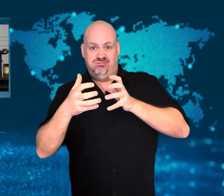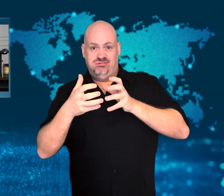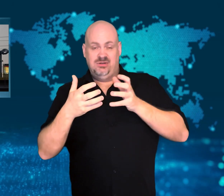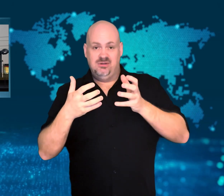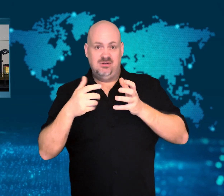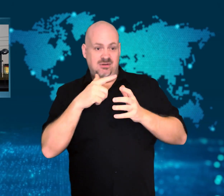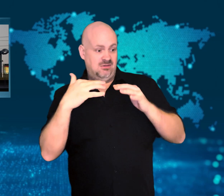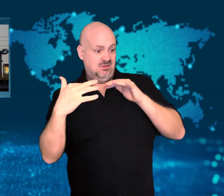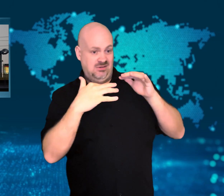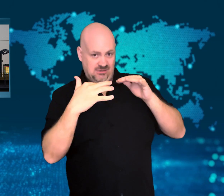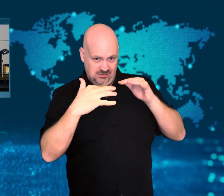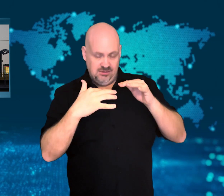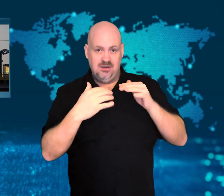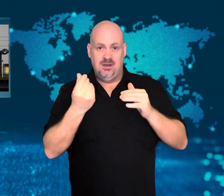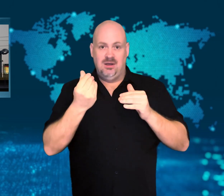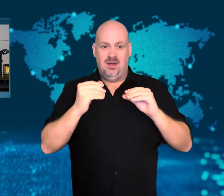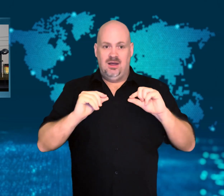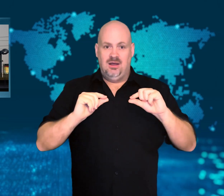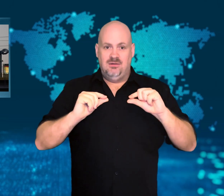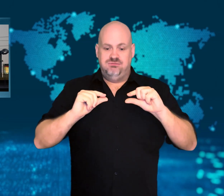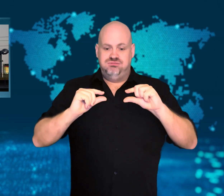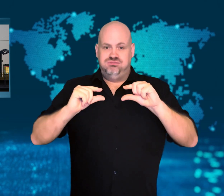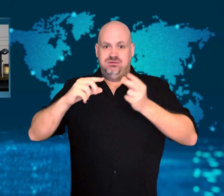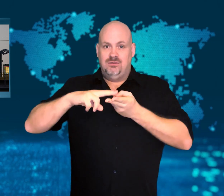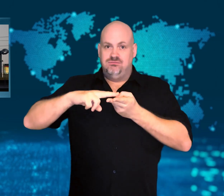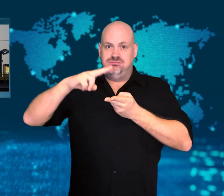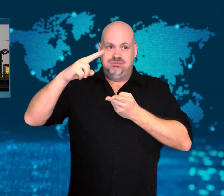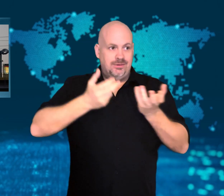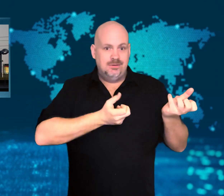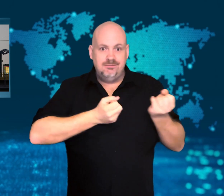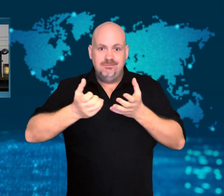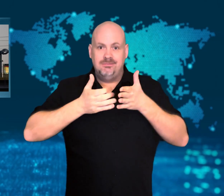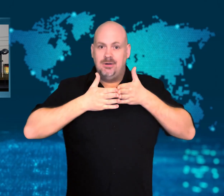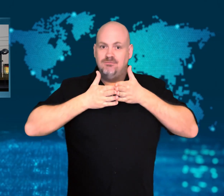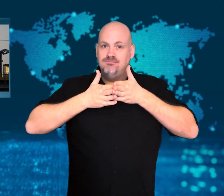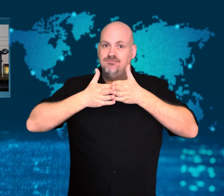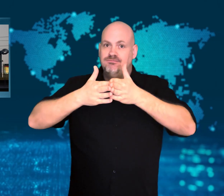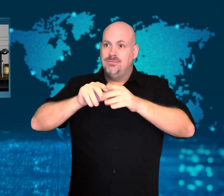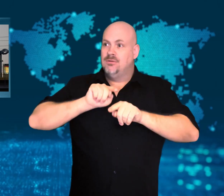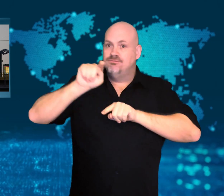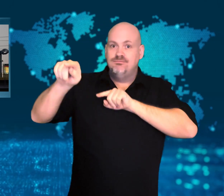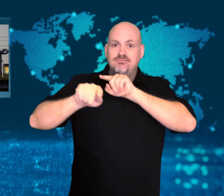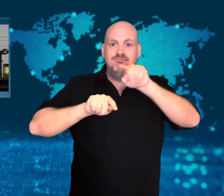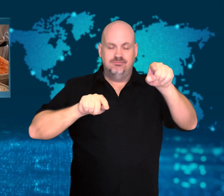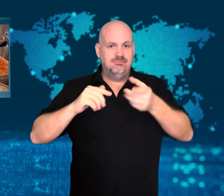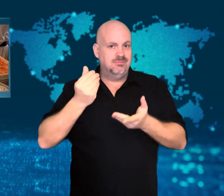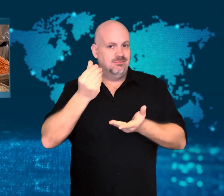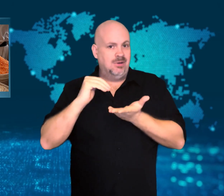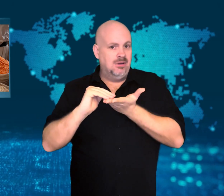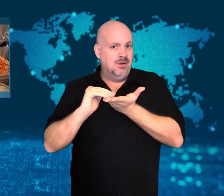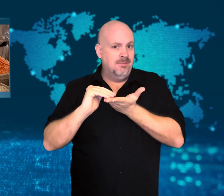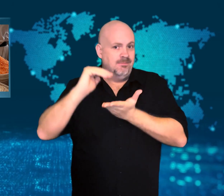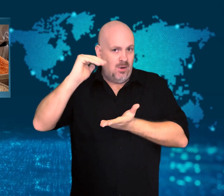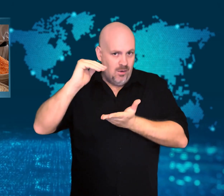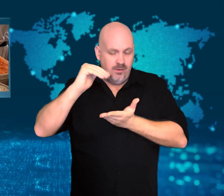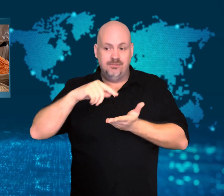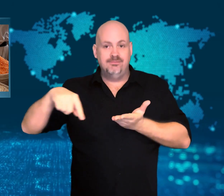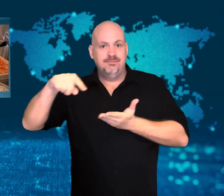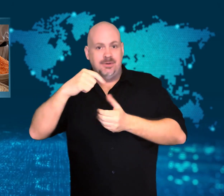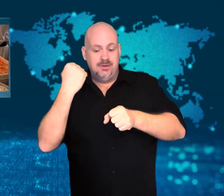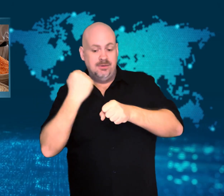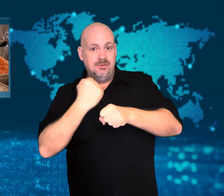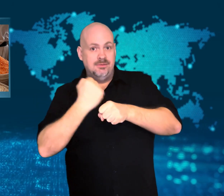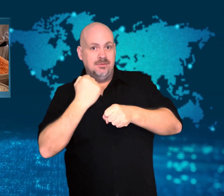The cost of production and shipping these products has